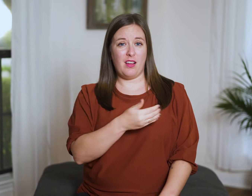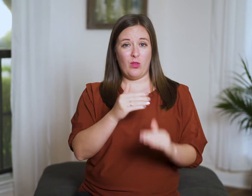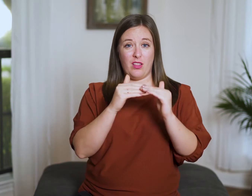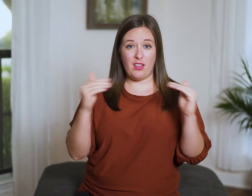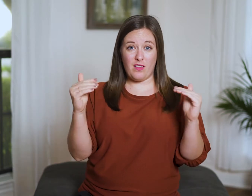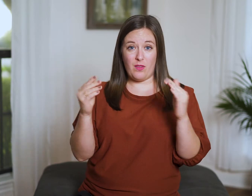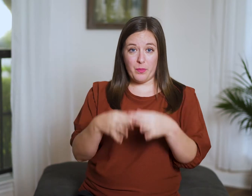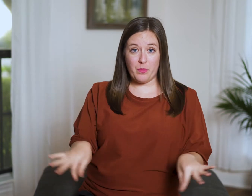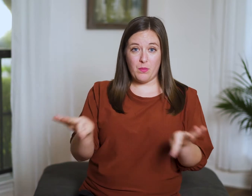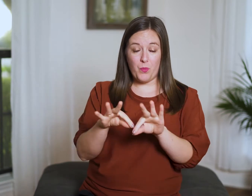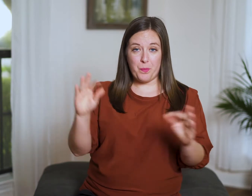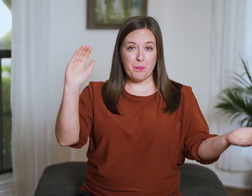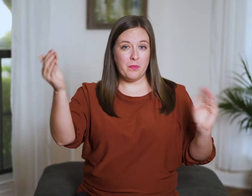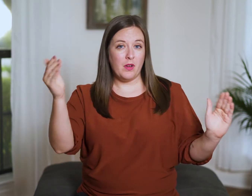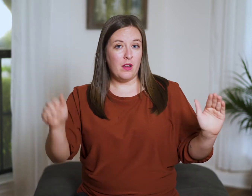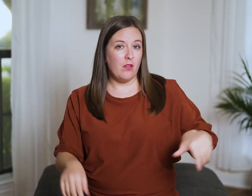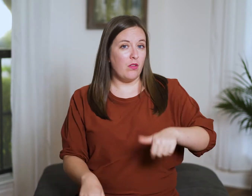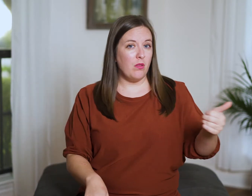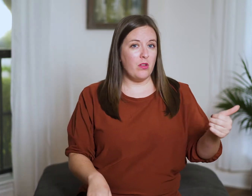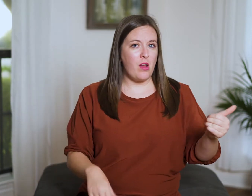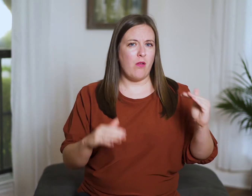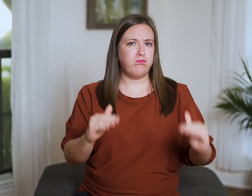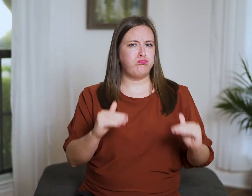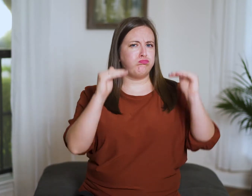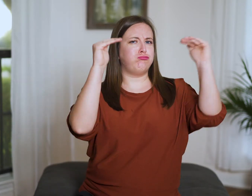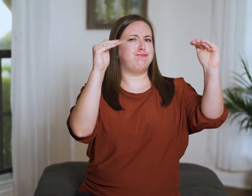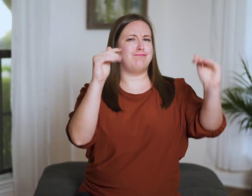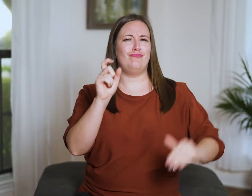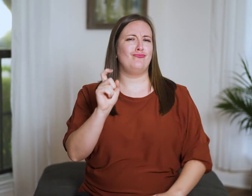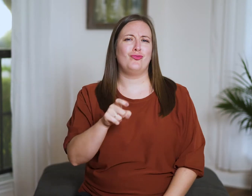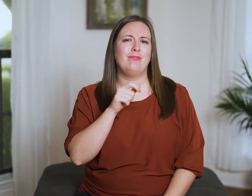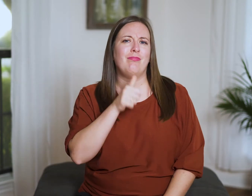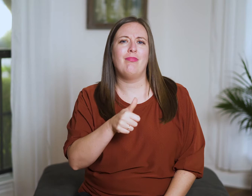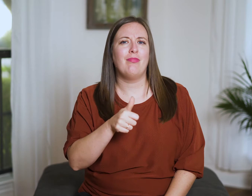We shouldn’t elevate our level of importance with others;